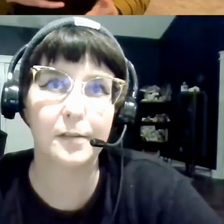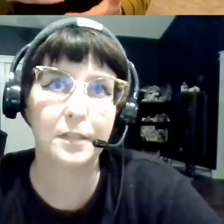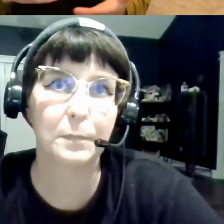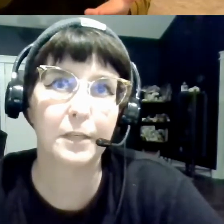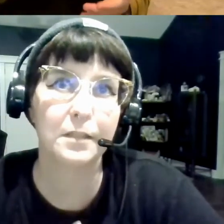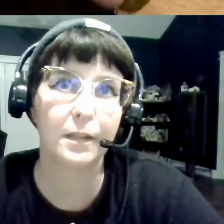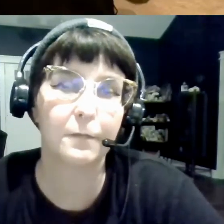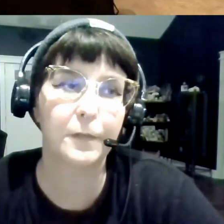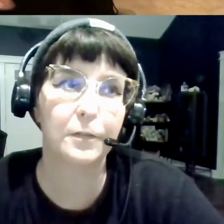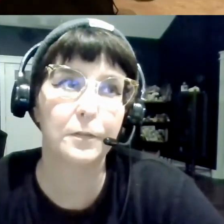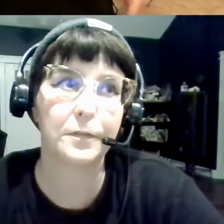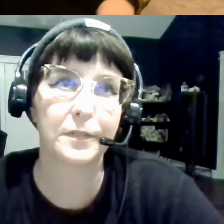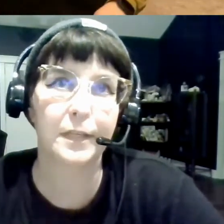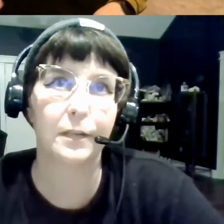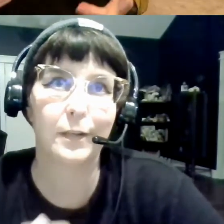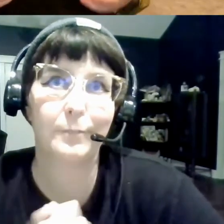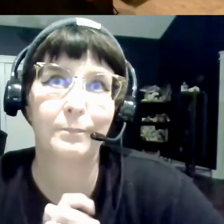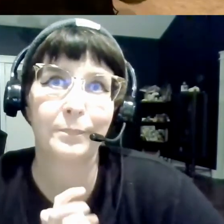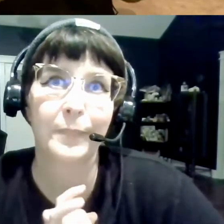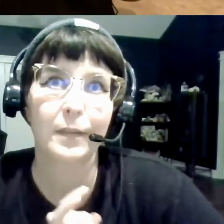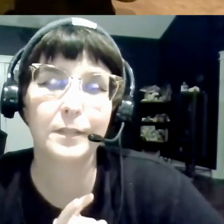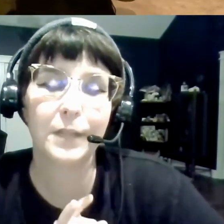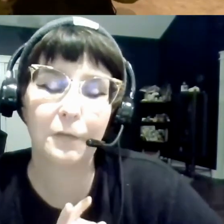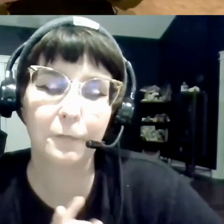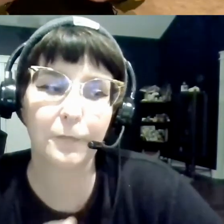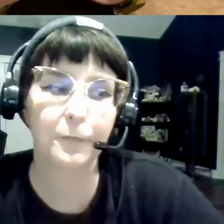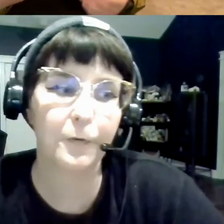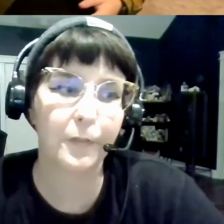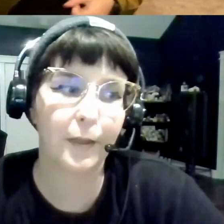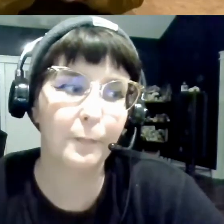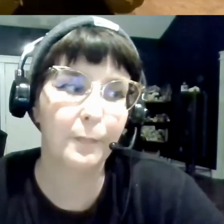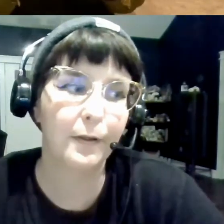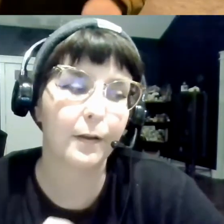in a space that feels like, safe for them.